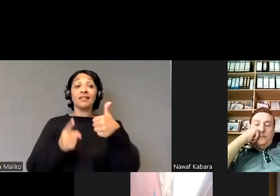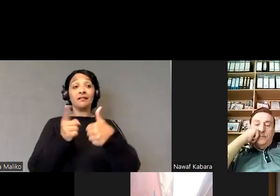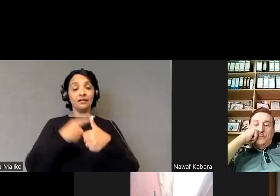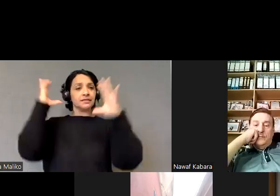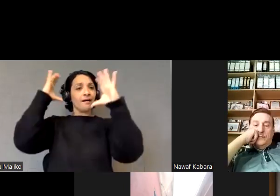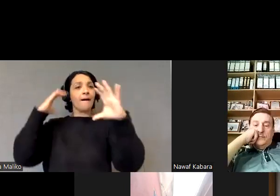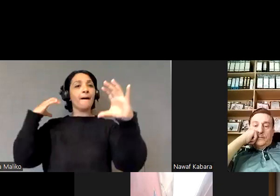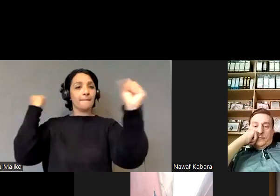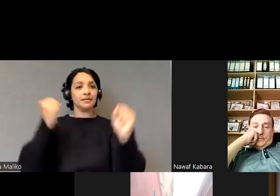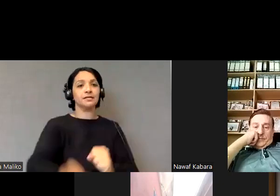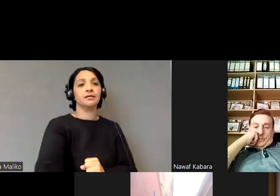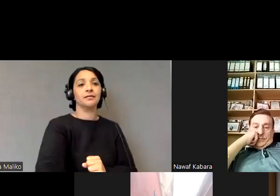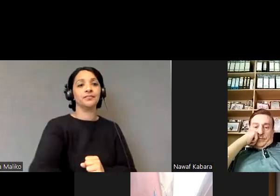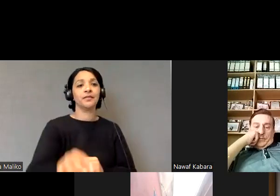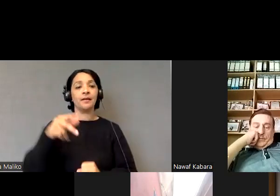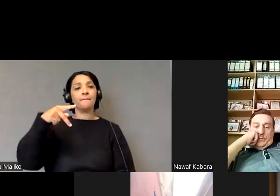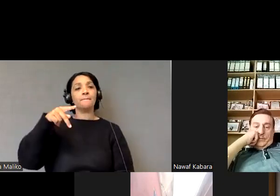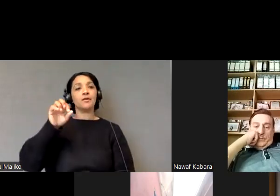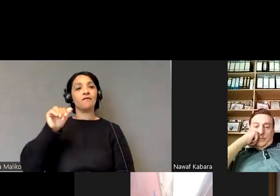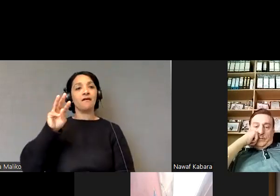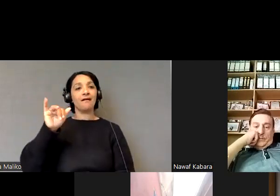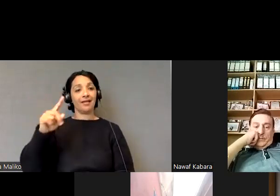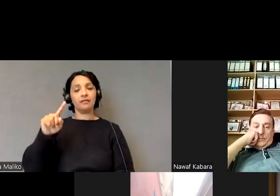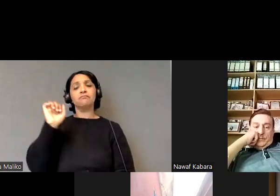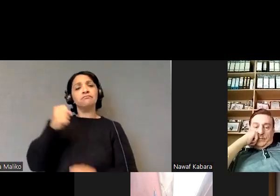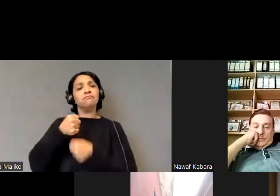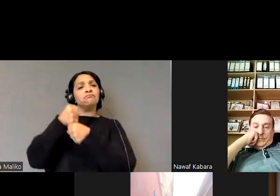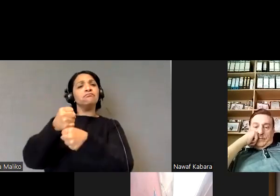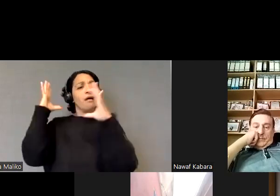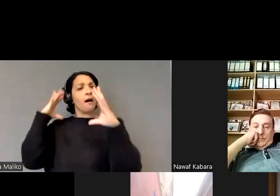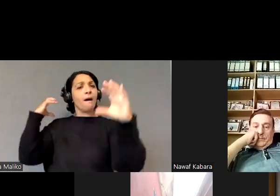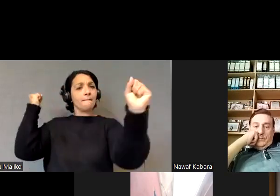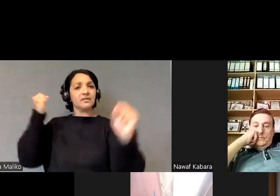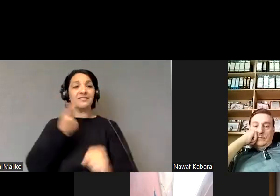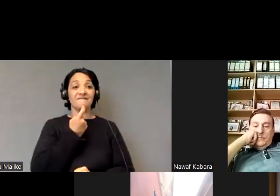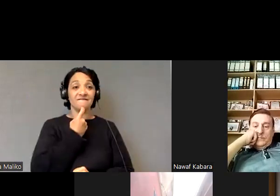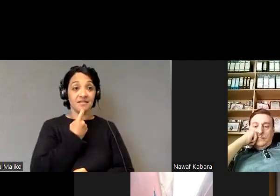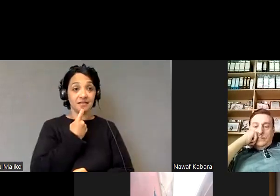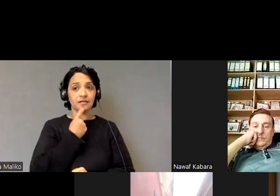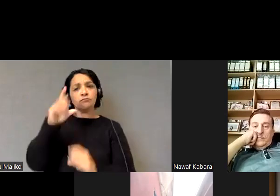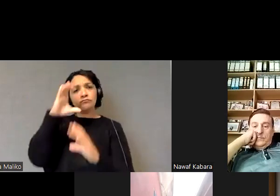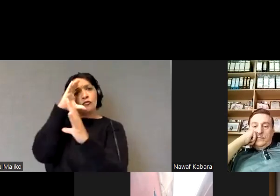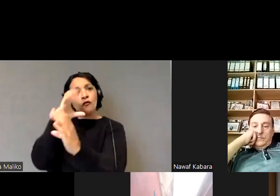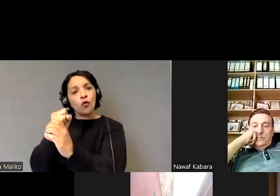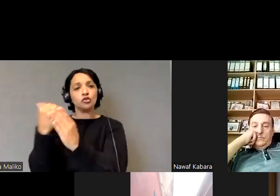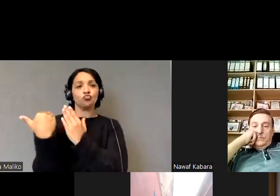Puhakka Ambassador of Finland on Rights of Persons With Disabilities to provide some